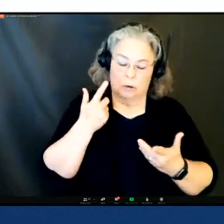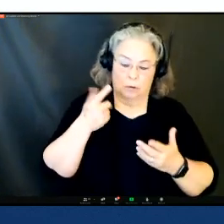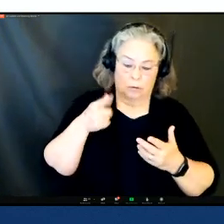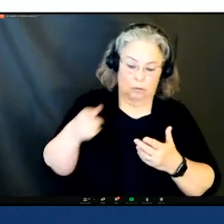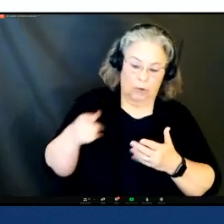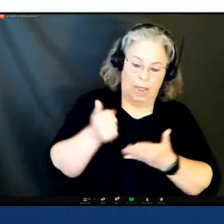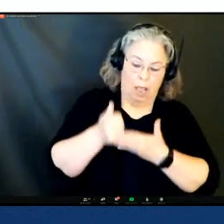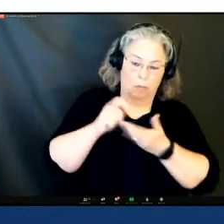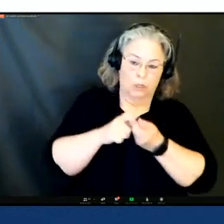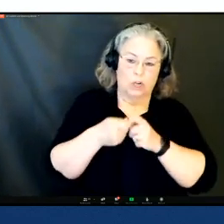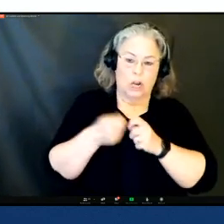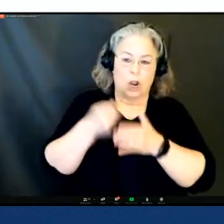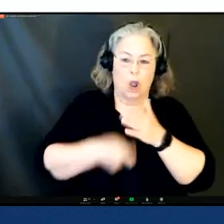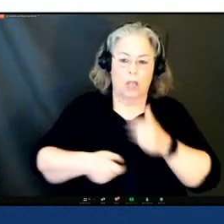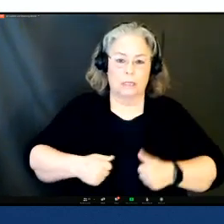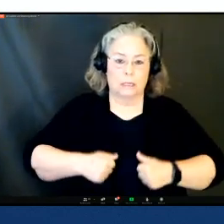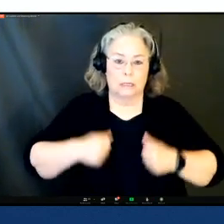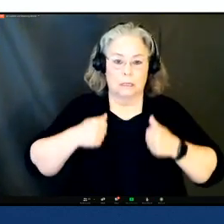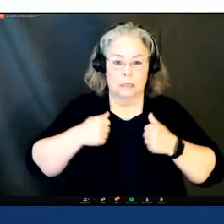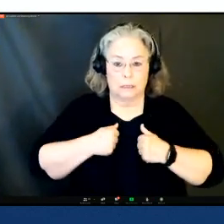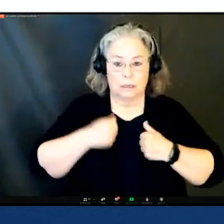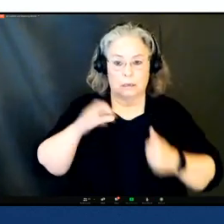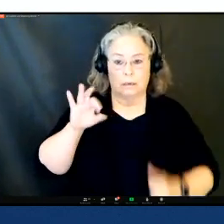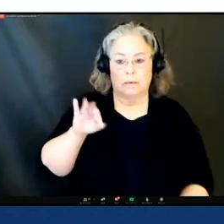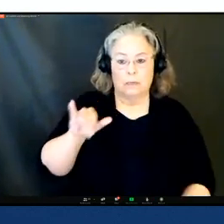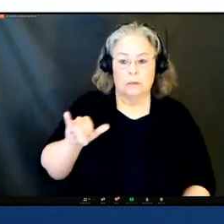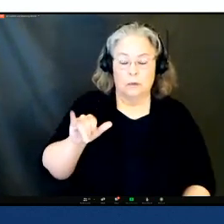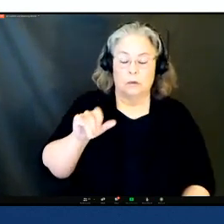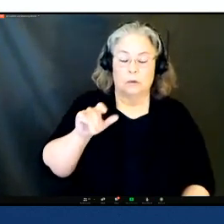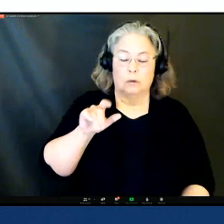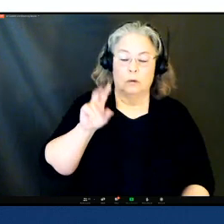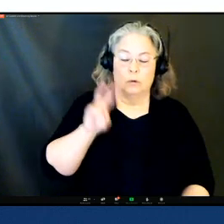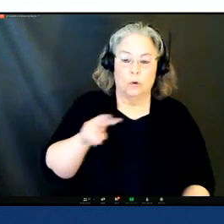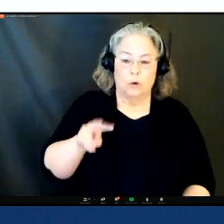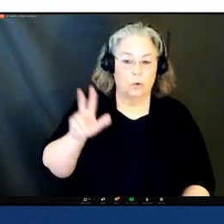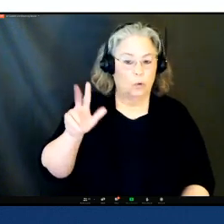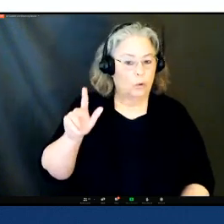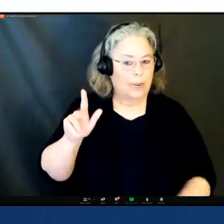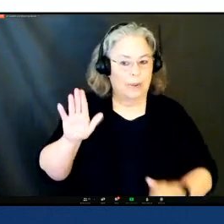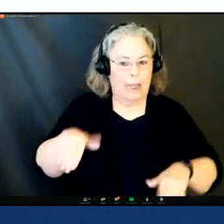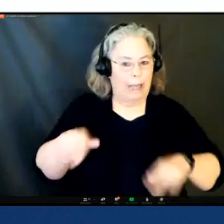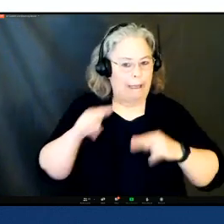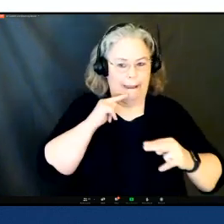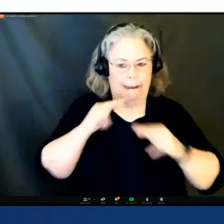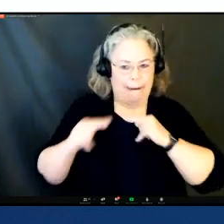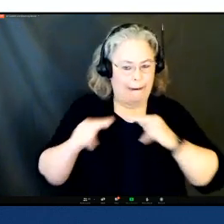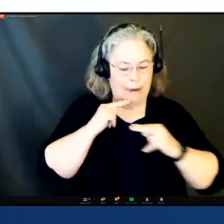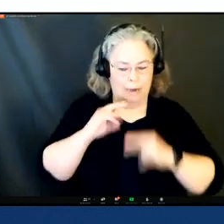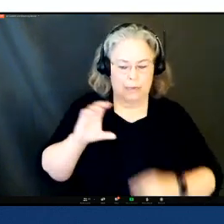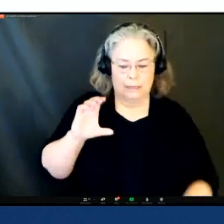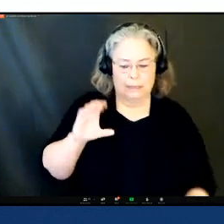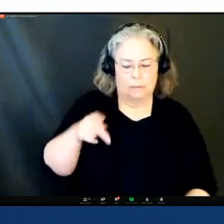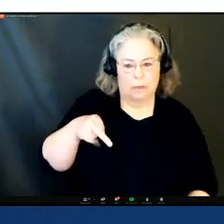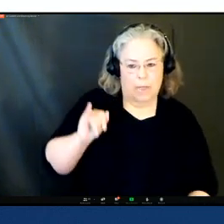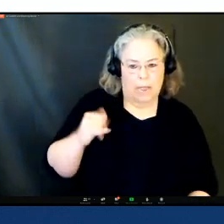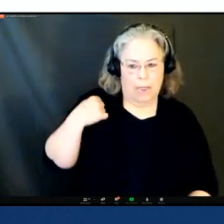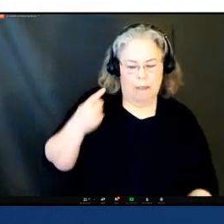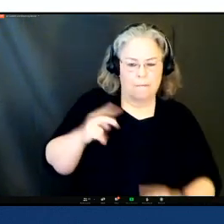While agreements impacting the fiscal year 2223 budget have not yet been negotiated, the CPI in recent months has been very high, at over 5%.